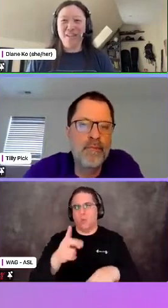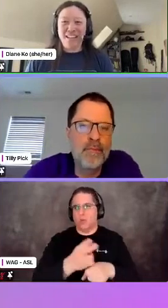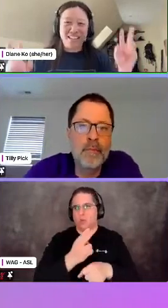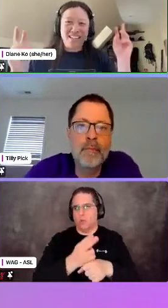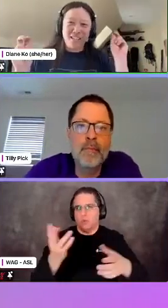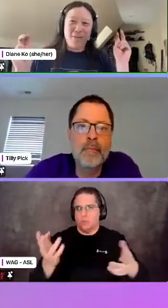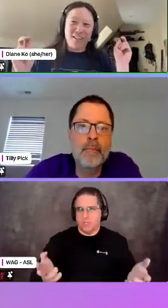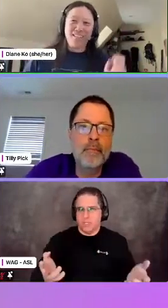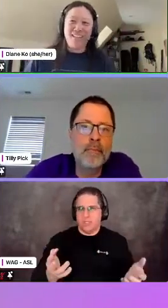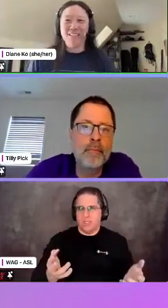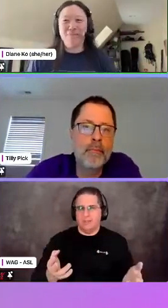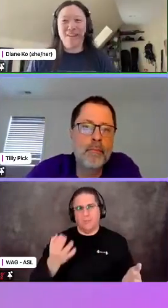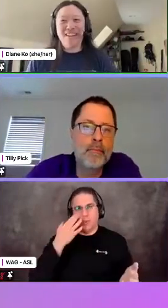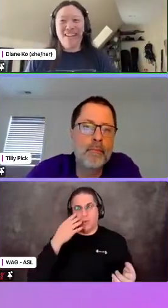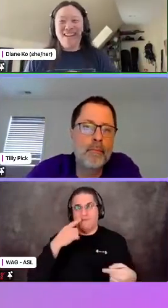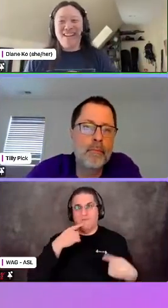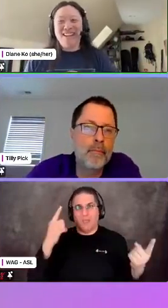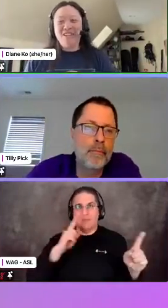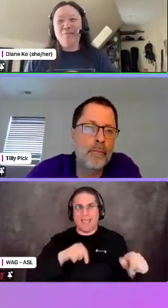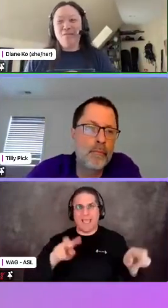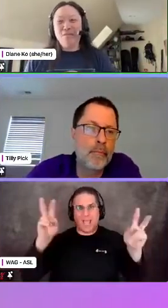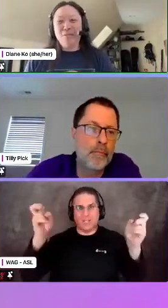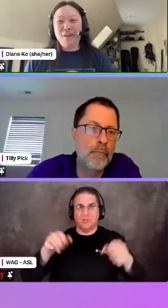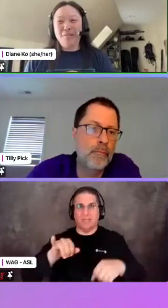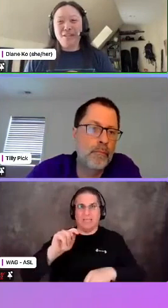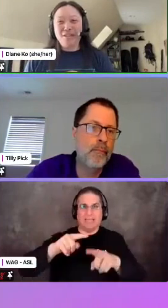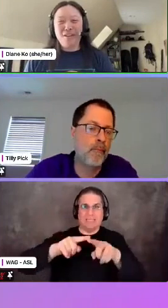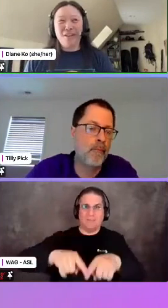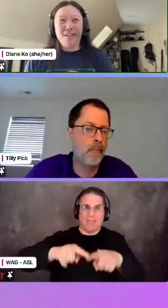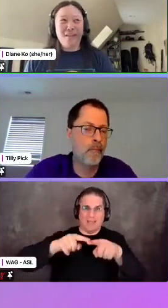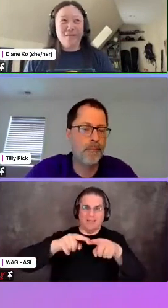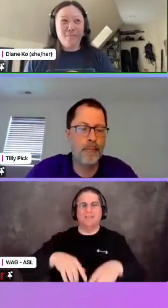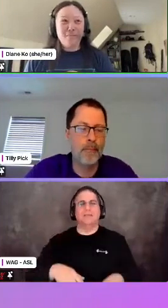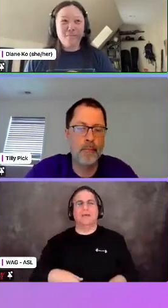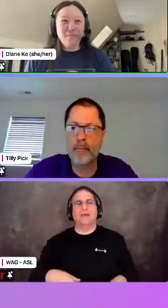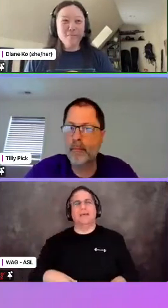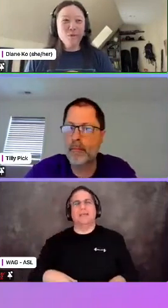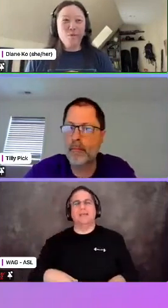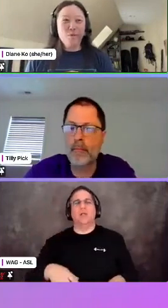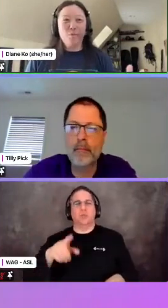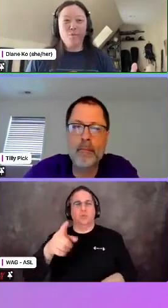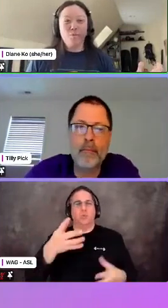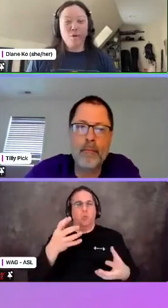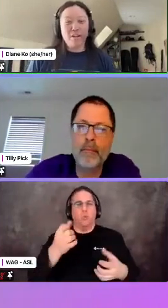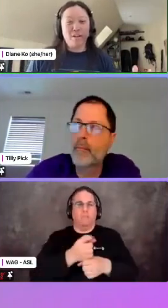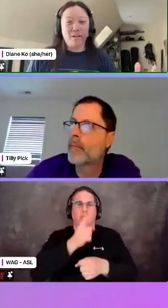that's a bug file a bug with those respective places.